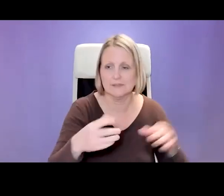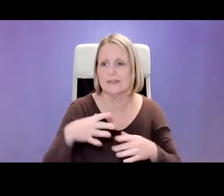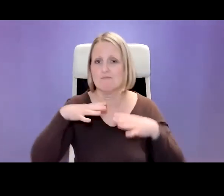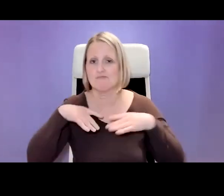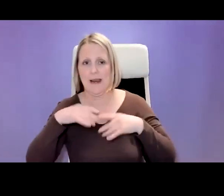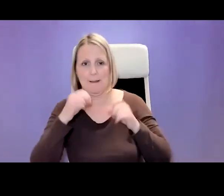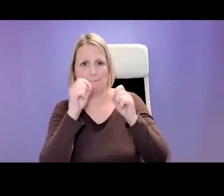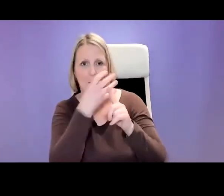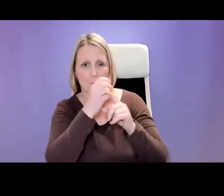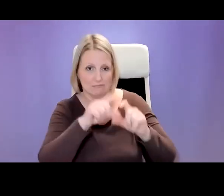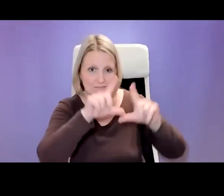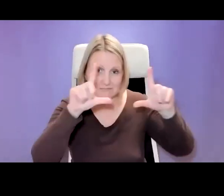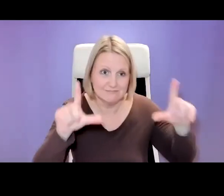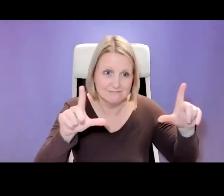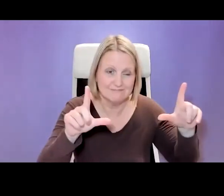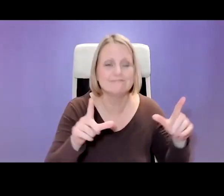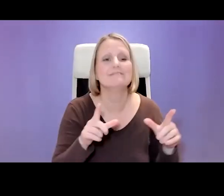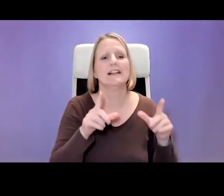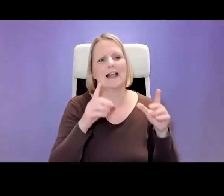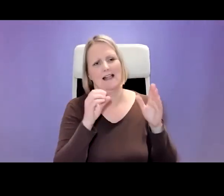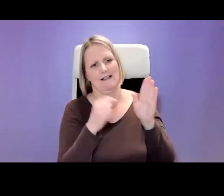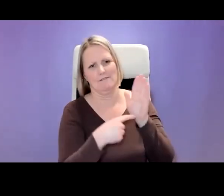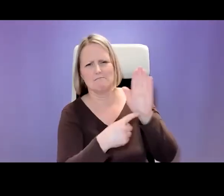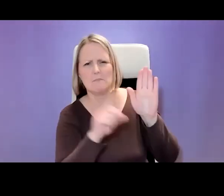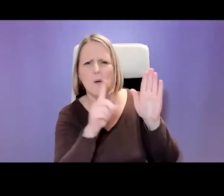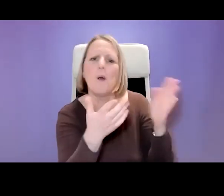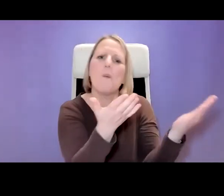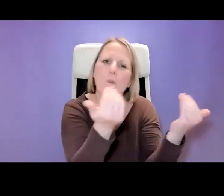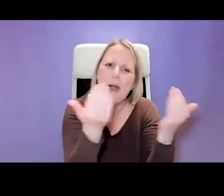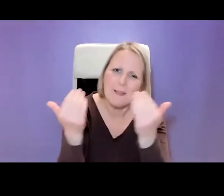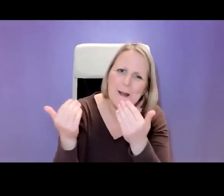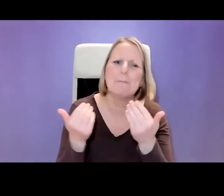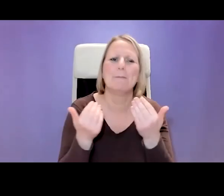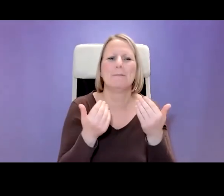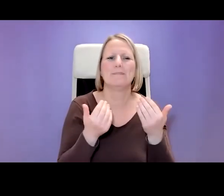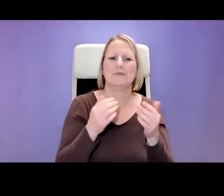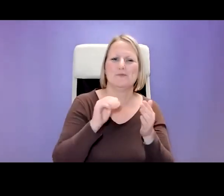and I’m not saying that to make another plug for the program although, I’m quite tempted to do that,